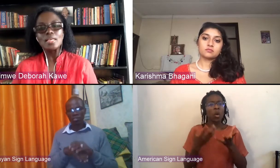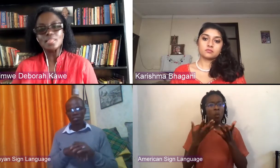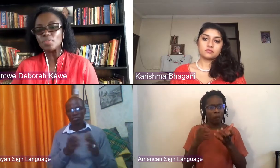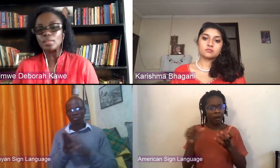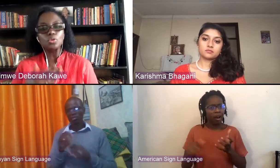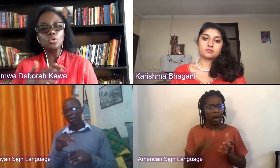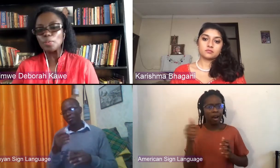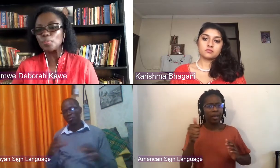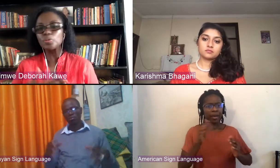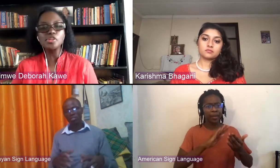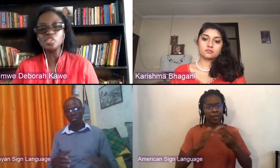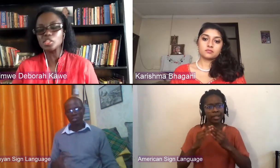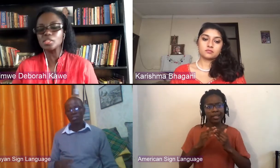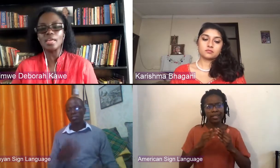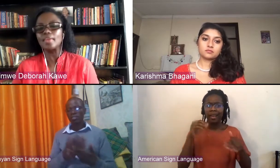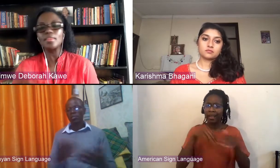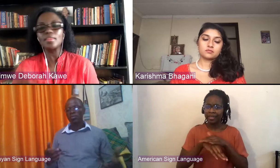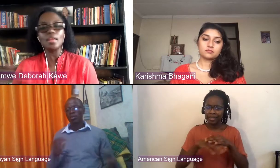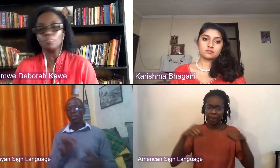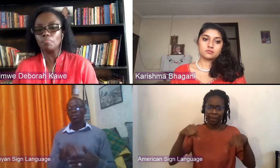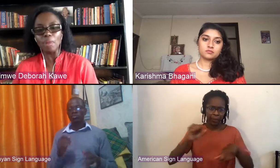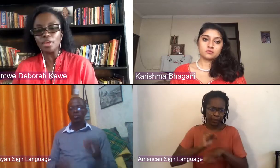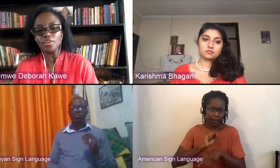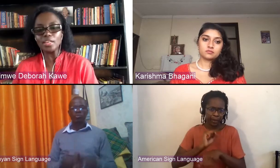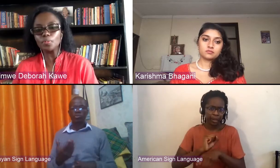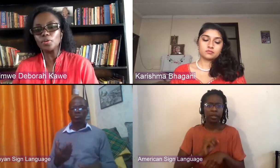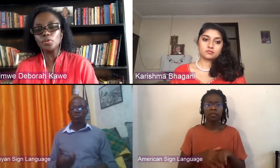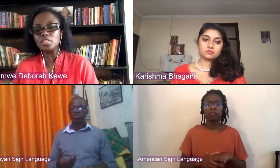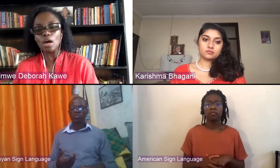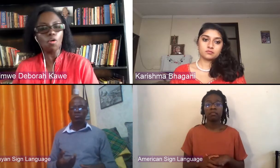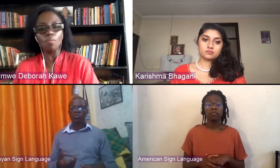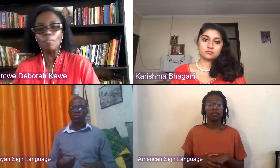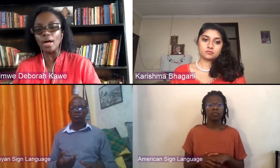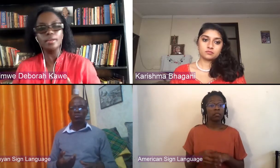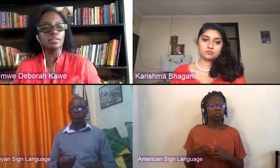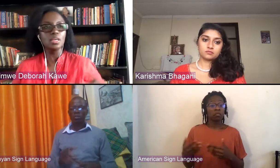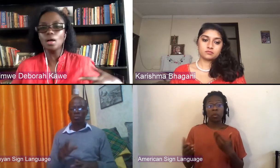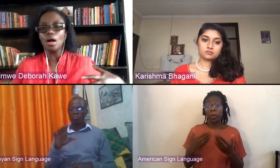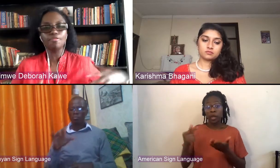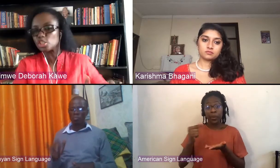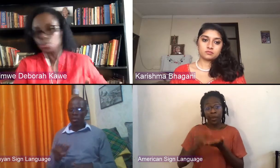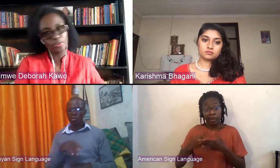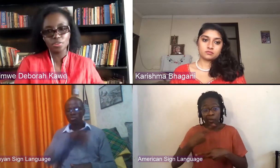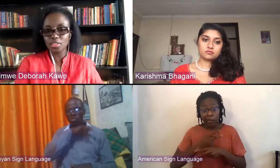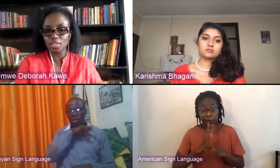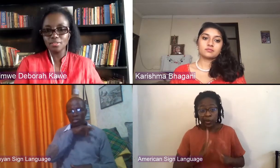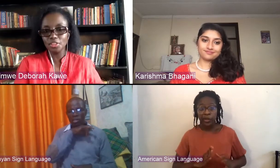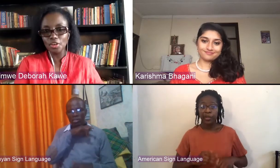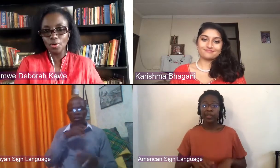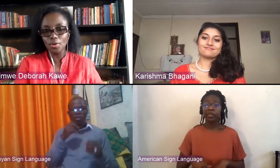something that could be produced either by a Ugandan producer or by a French producer, you know